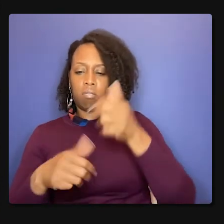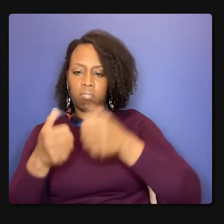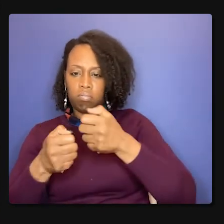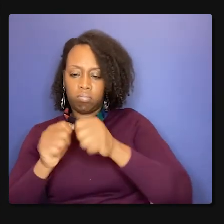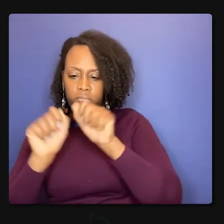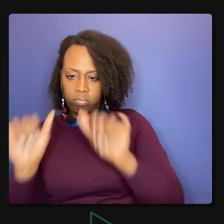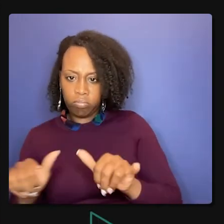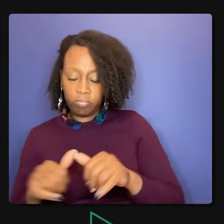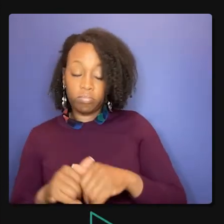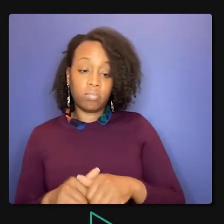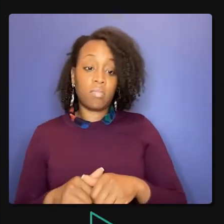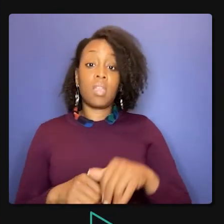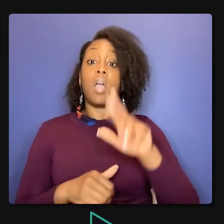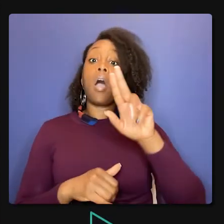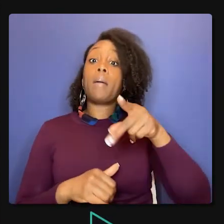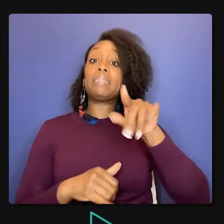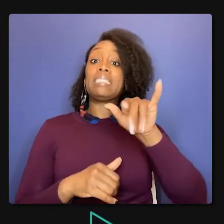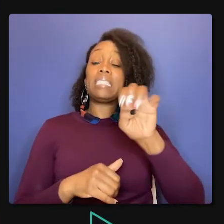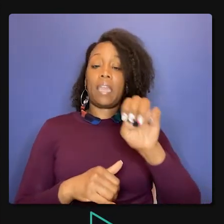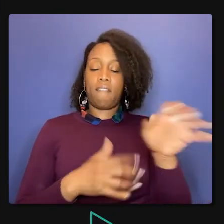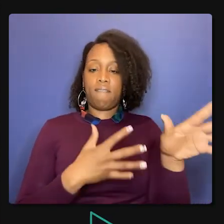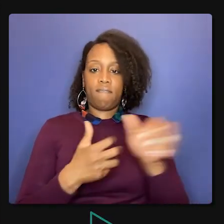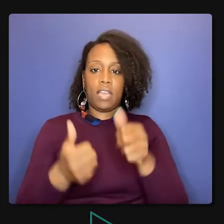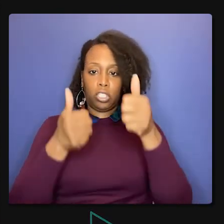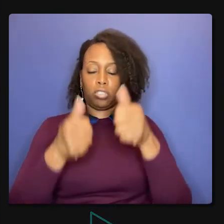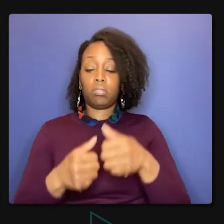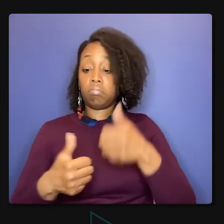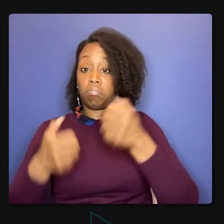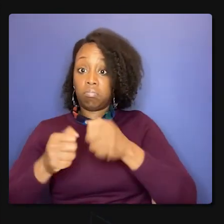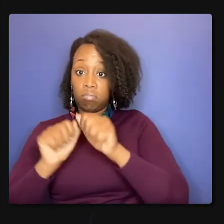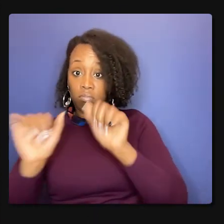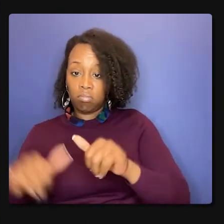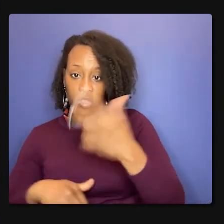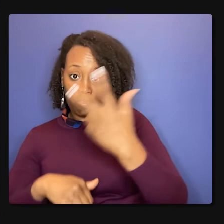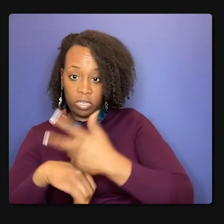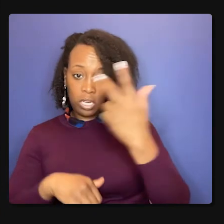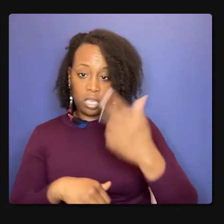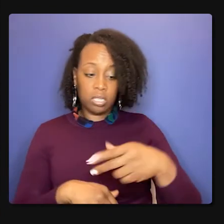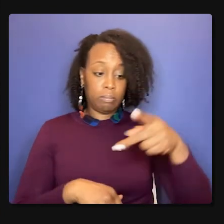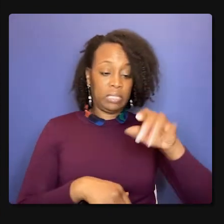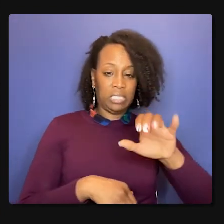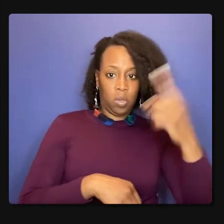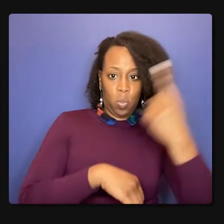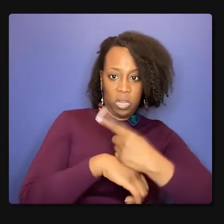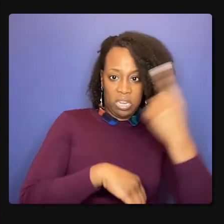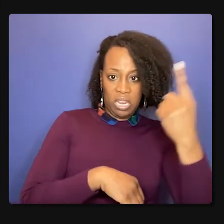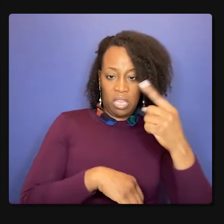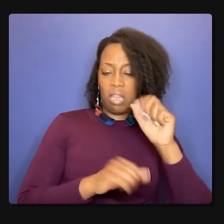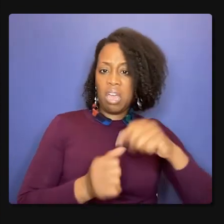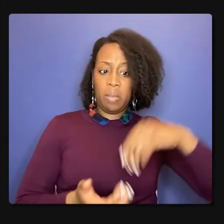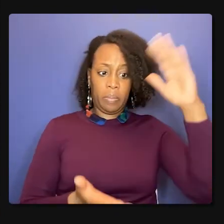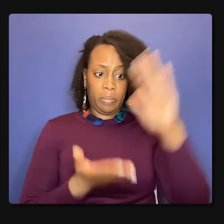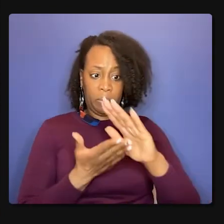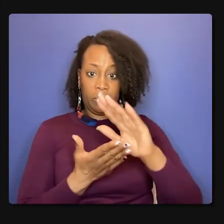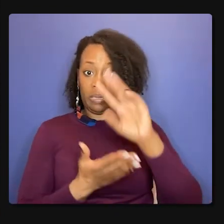Updates are faster. Three days for console, one day for PC to start, and can get as short as six hours,